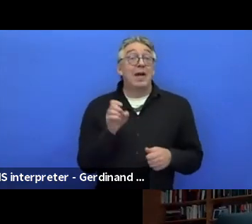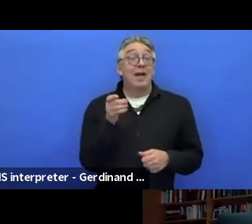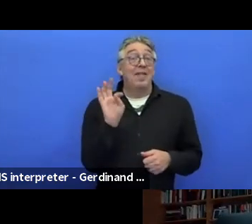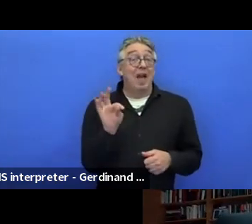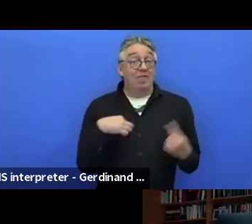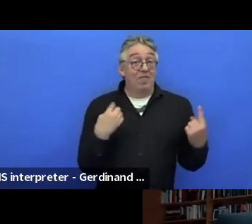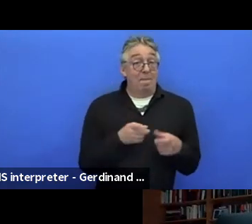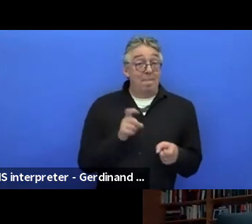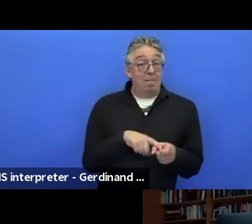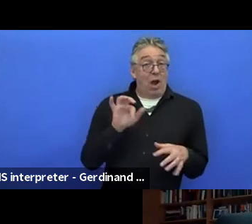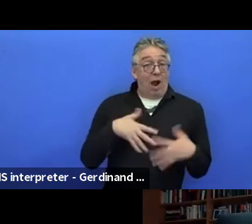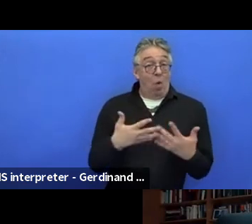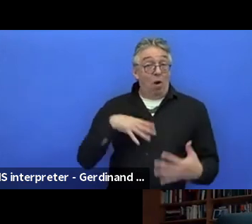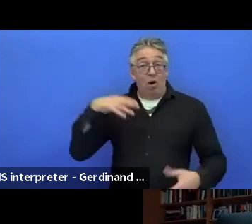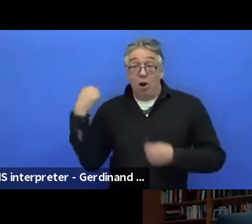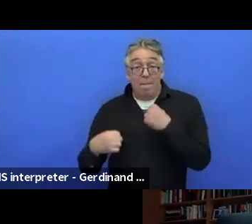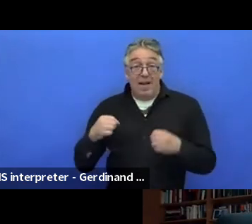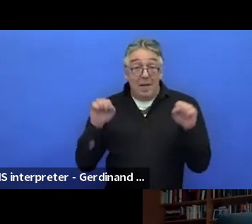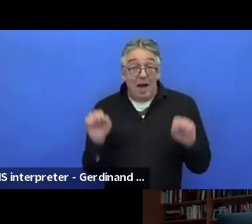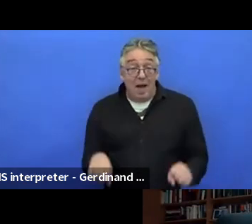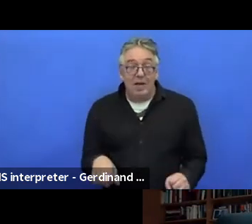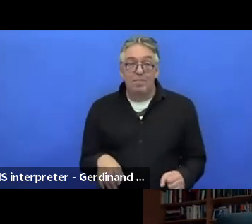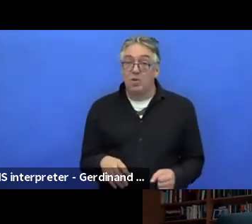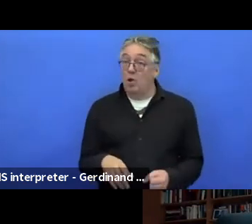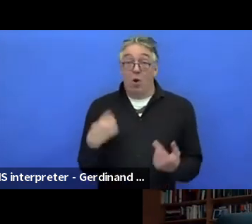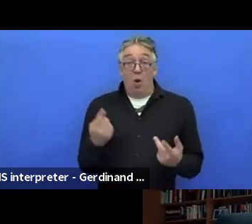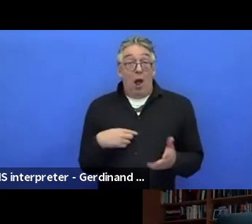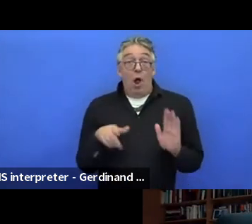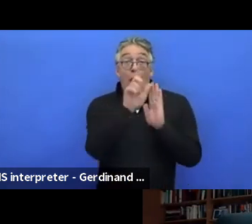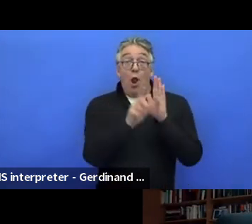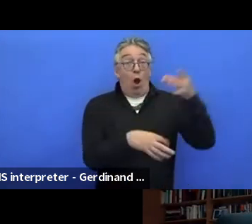We have a range of legislation in place and it needs to be implemented